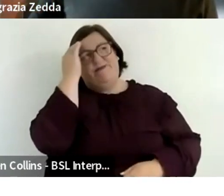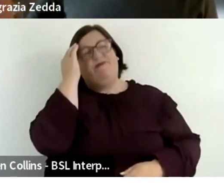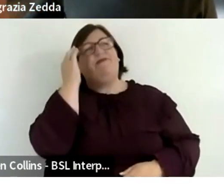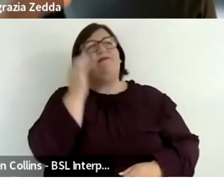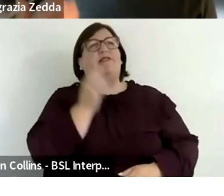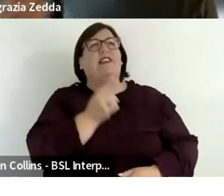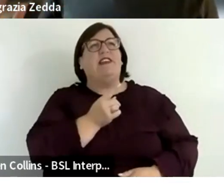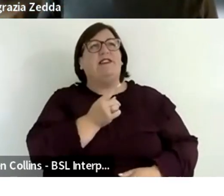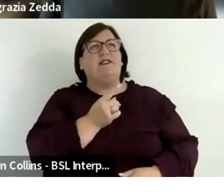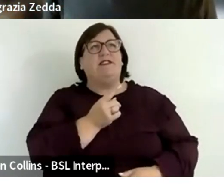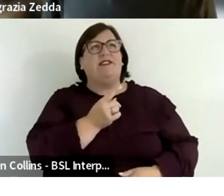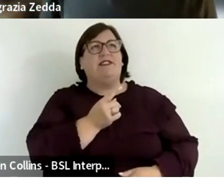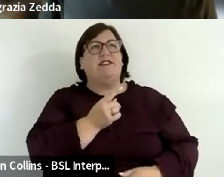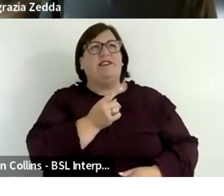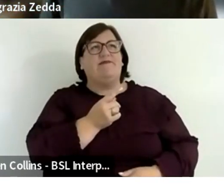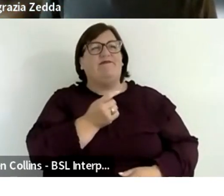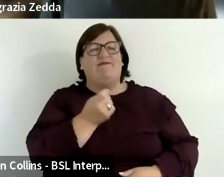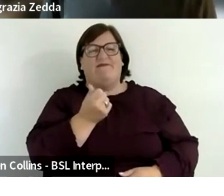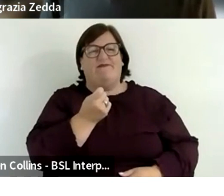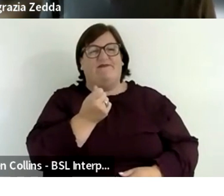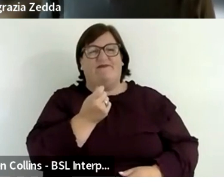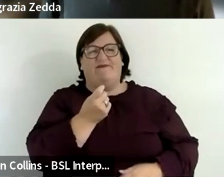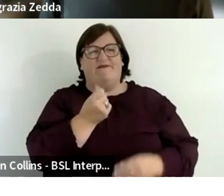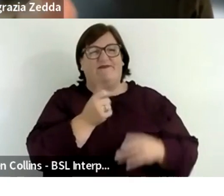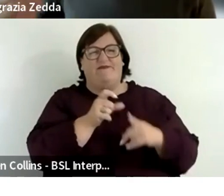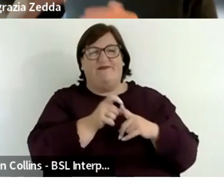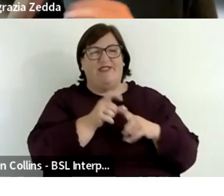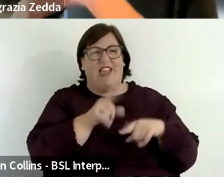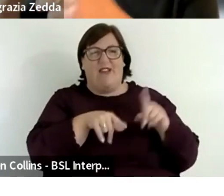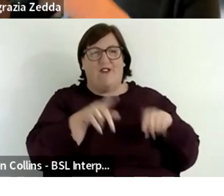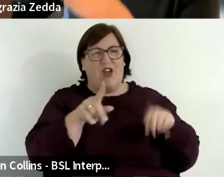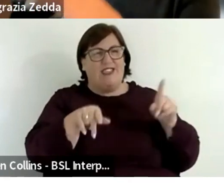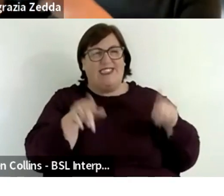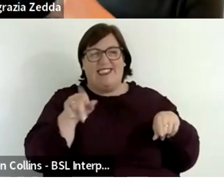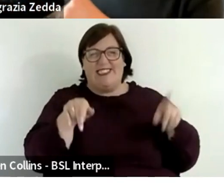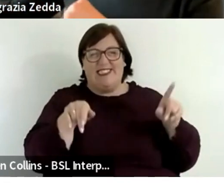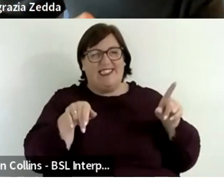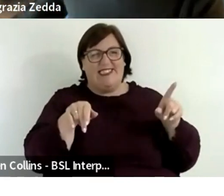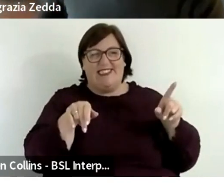the less diverse it is. So while we are working towards that,